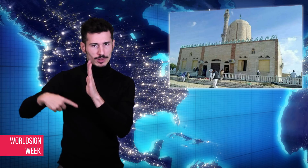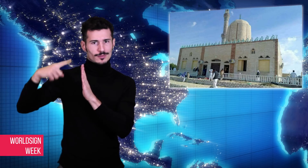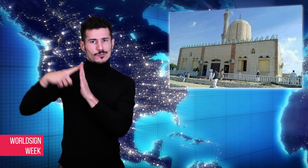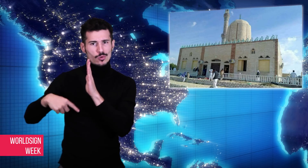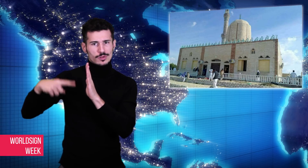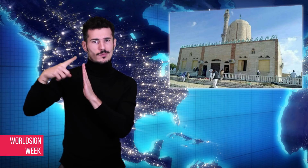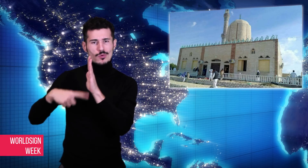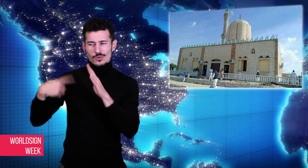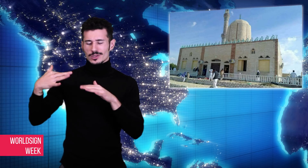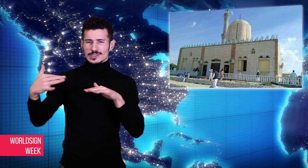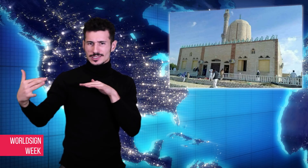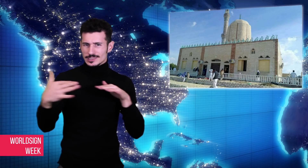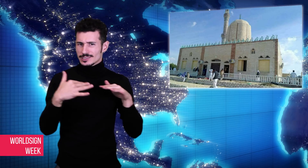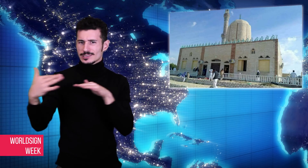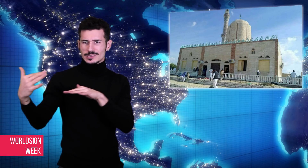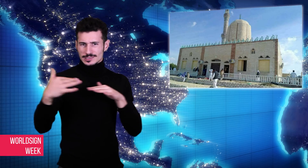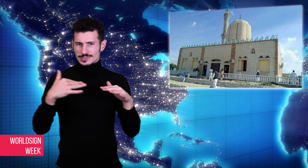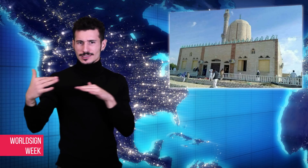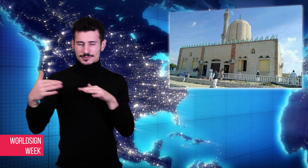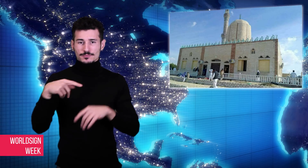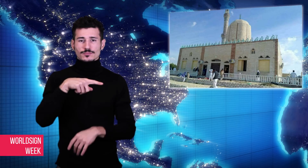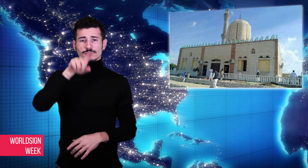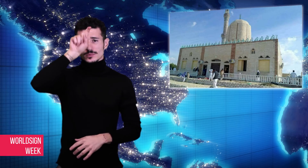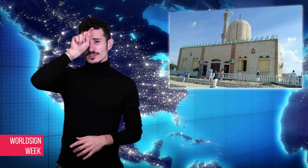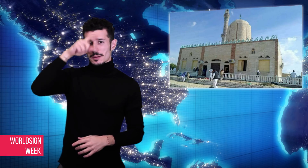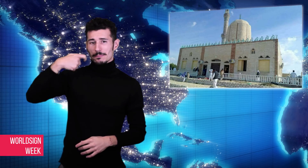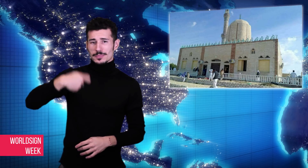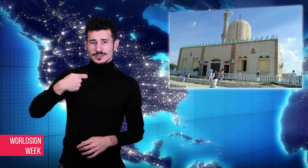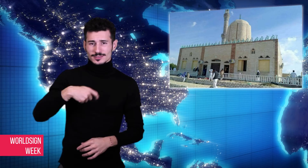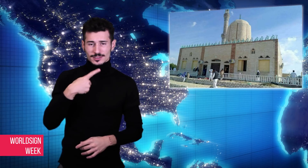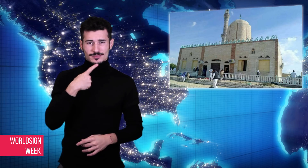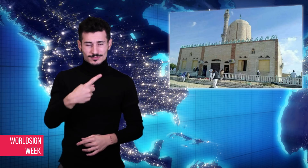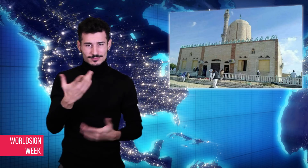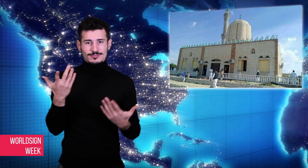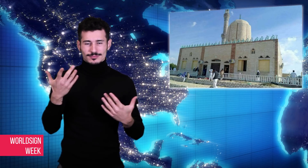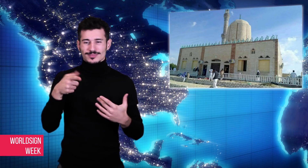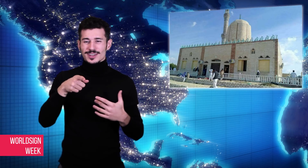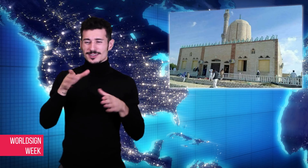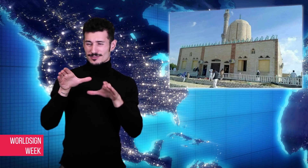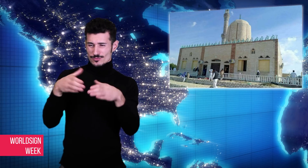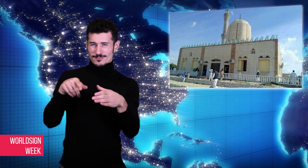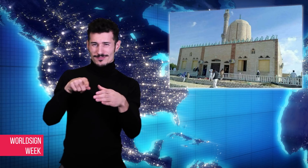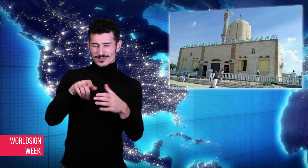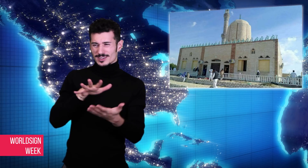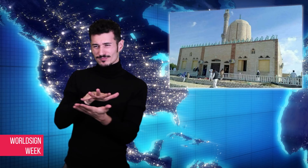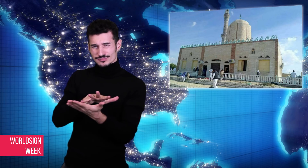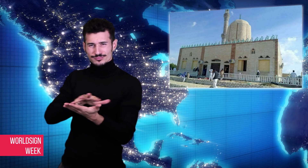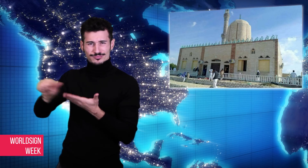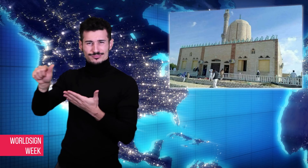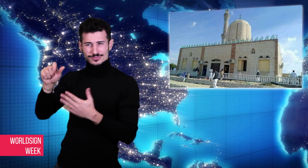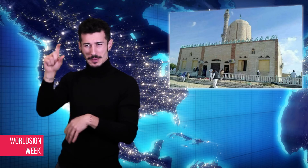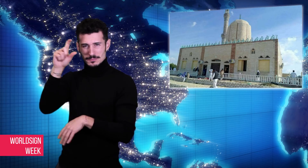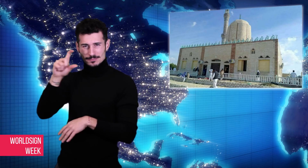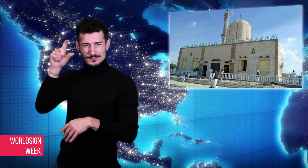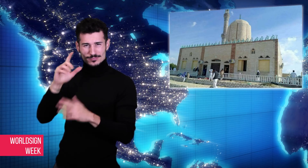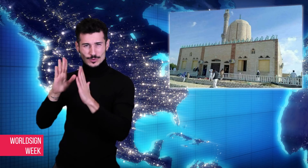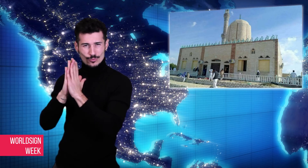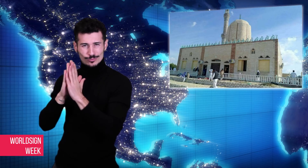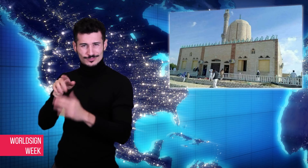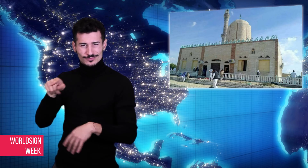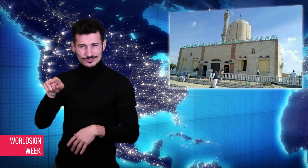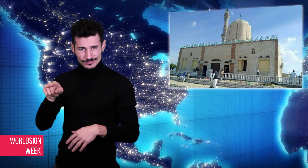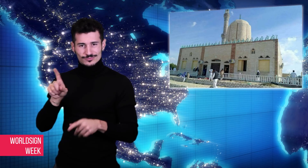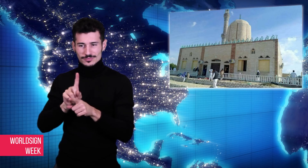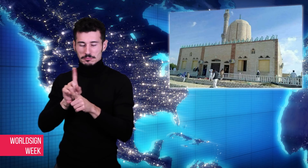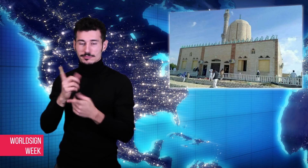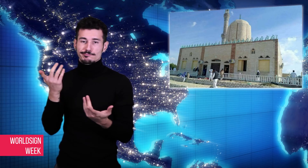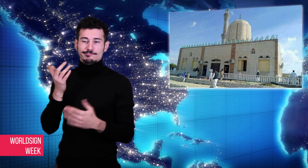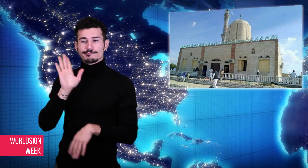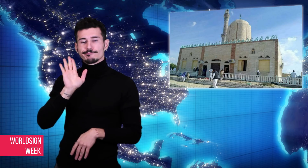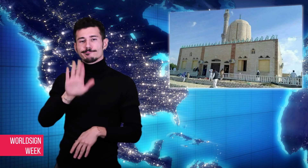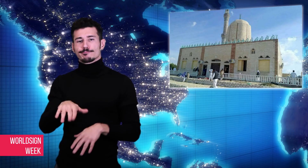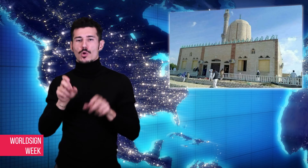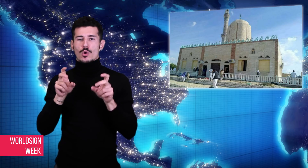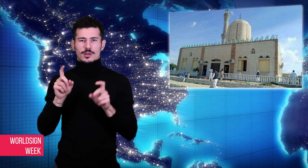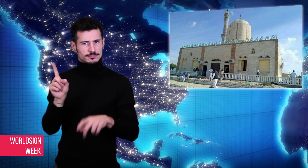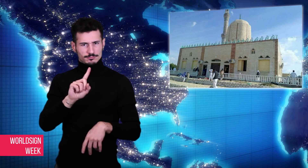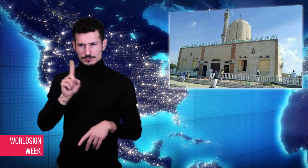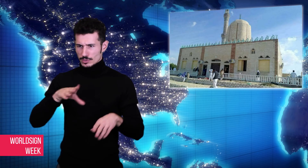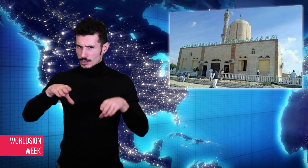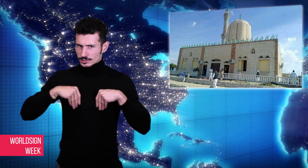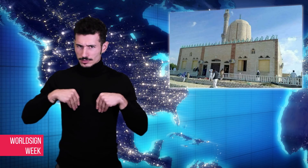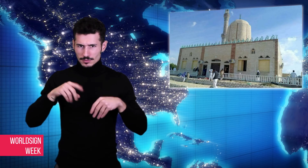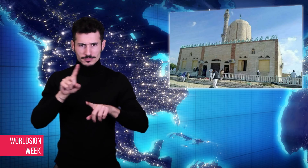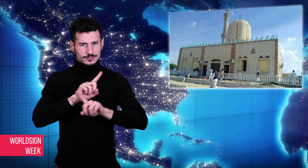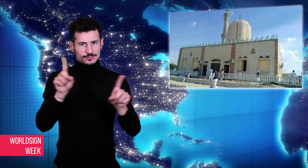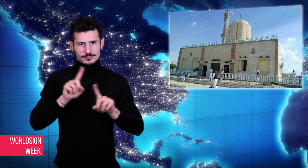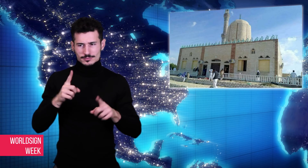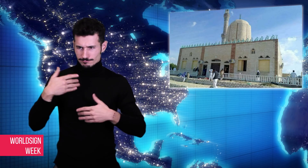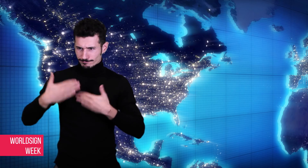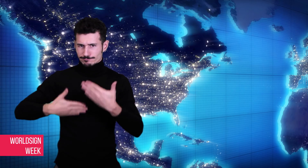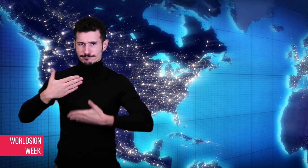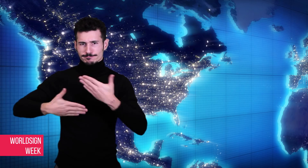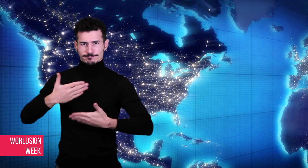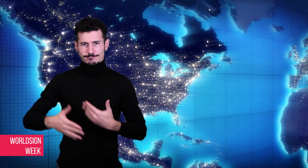“the attack will not go as unpunished.”